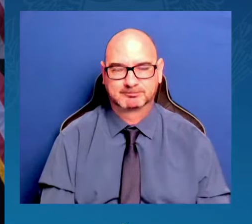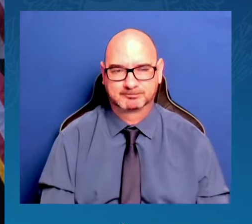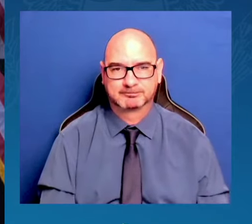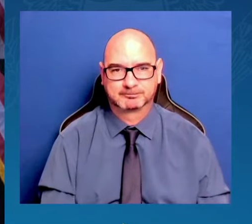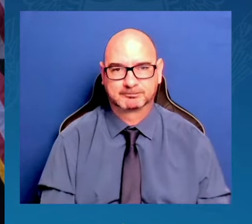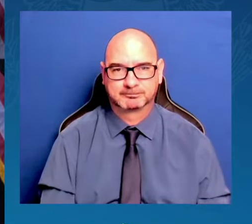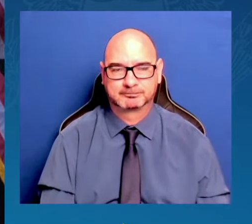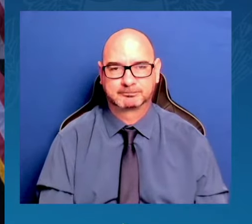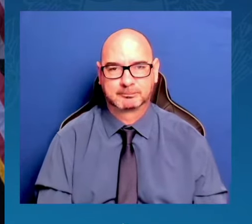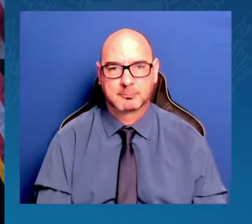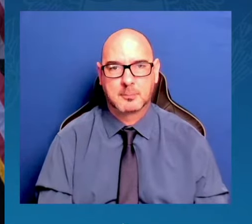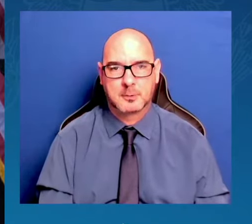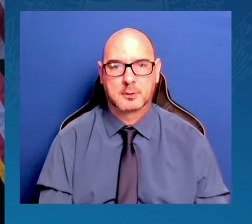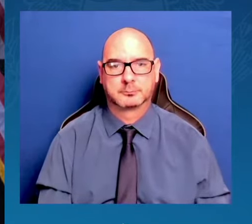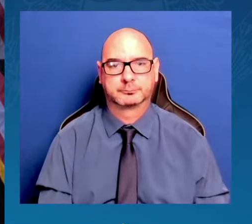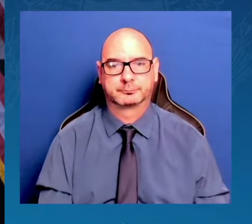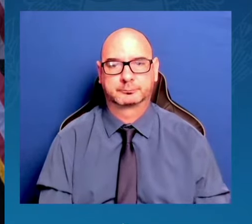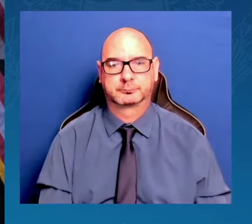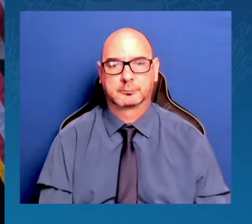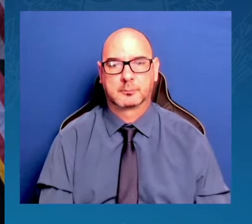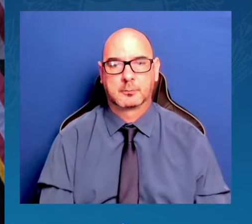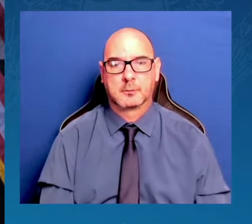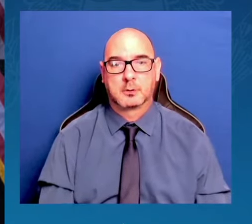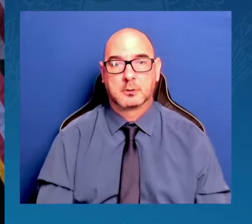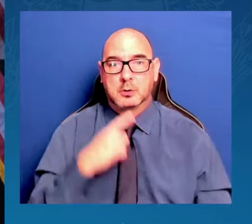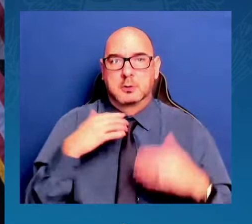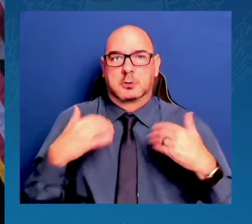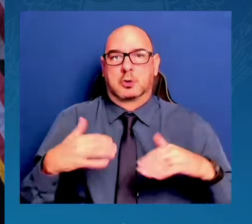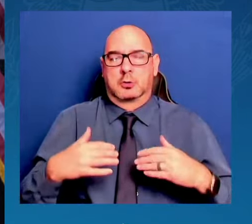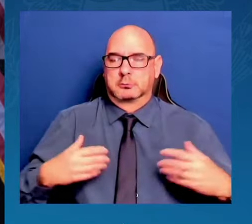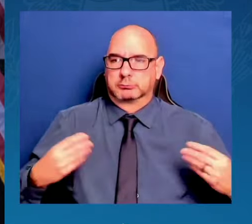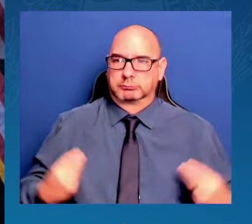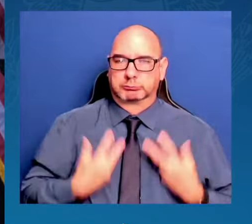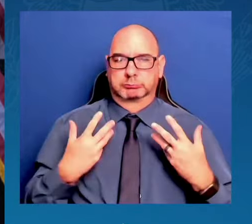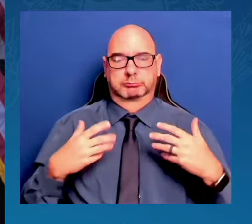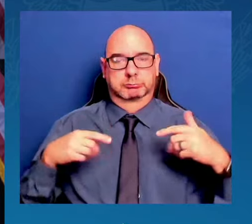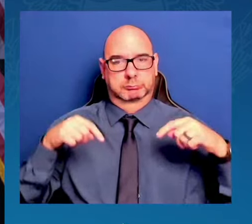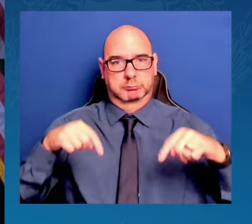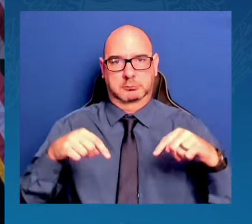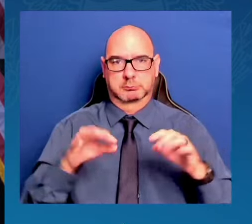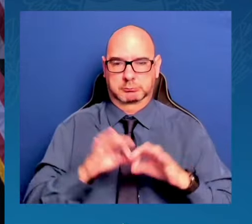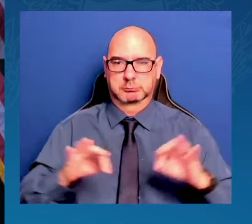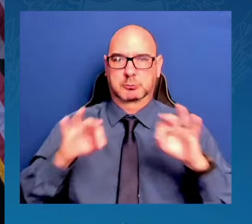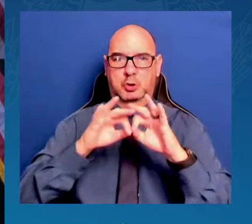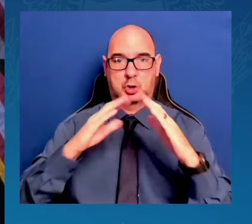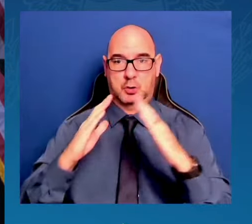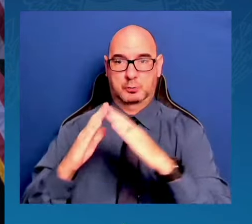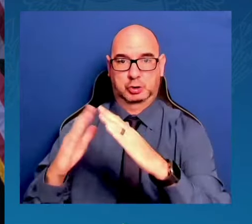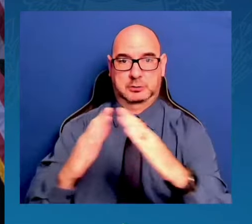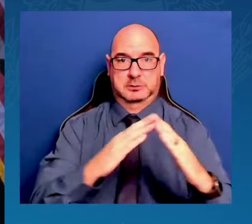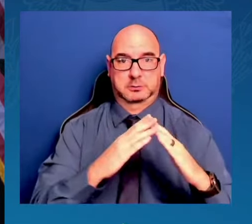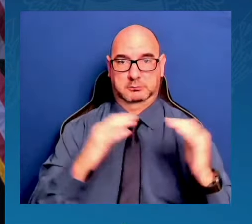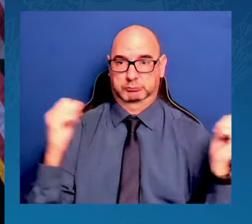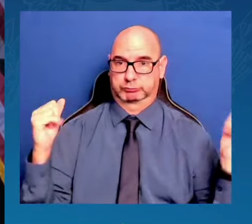It is so meaningful to see our community show up here today and to be joined not only by great leaders from our movement,